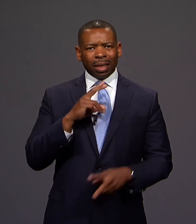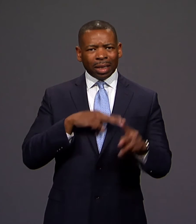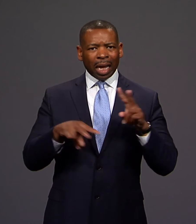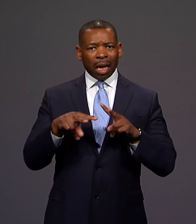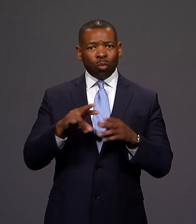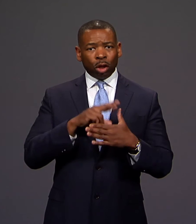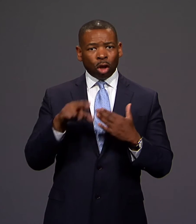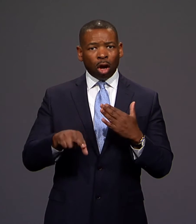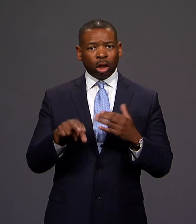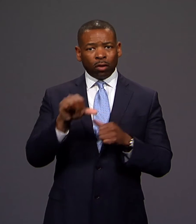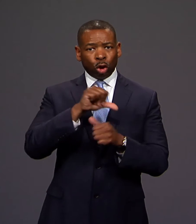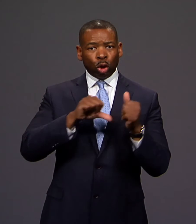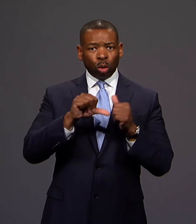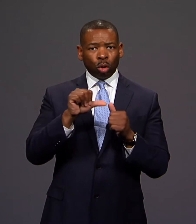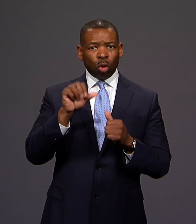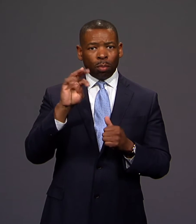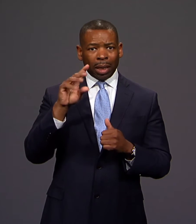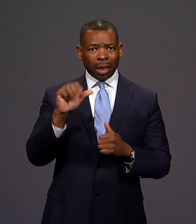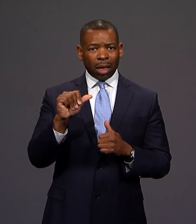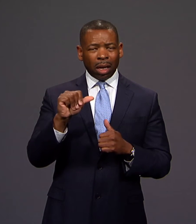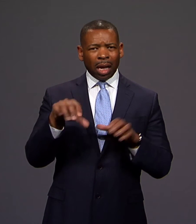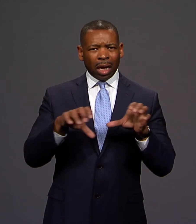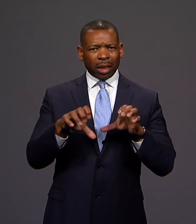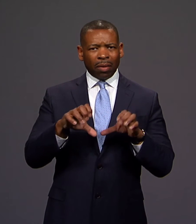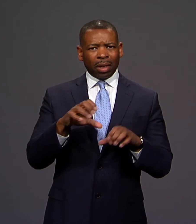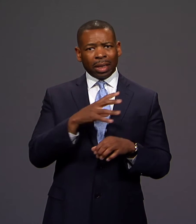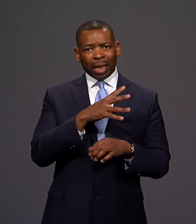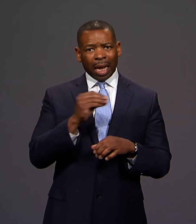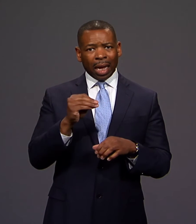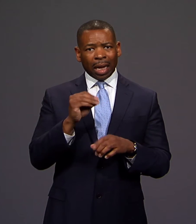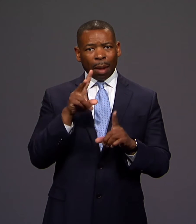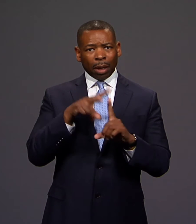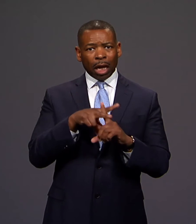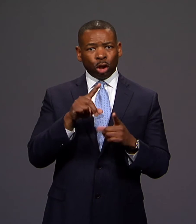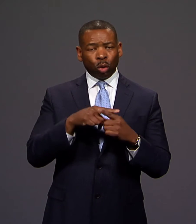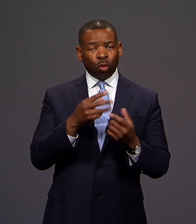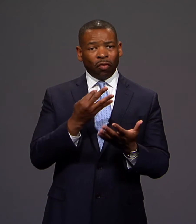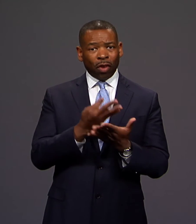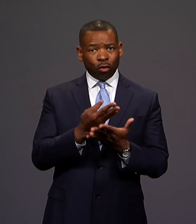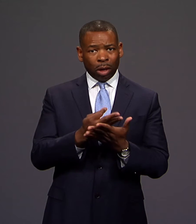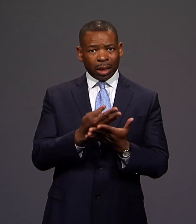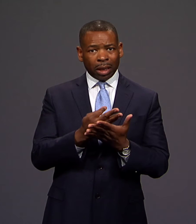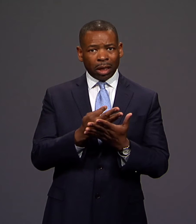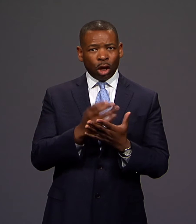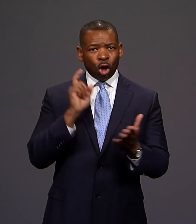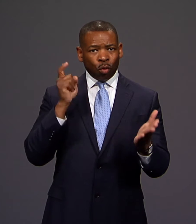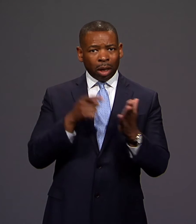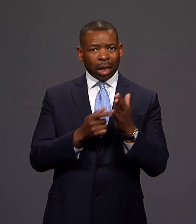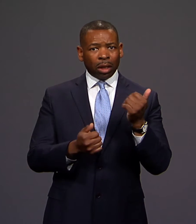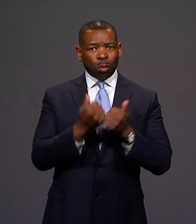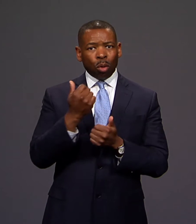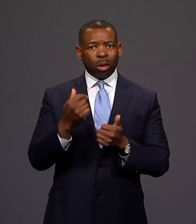The committee examined the results of social media activities and its application to fundraising,